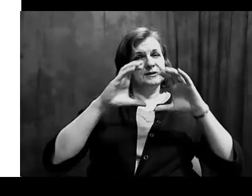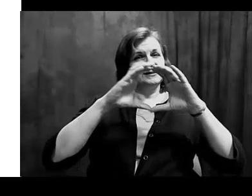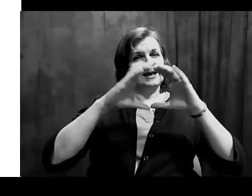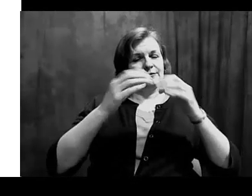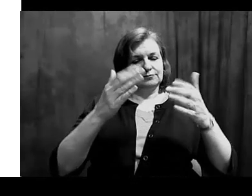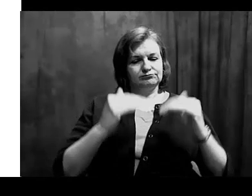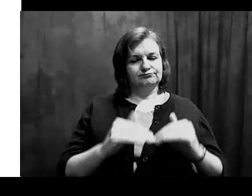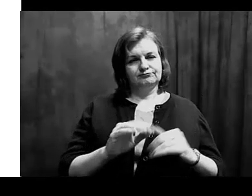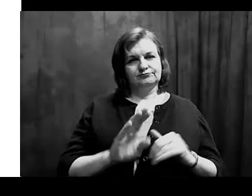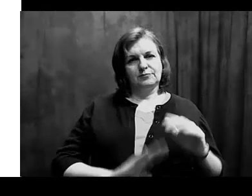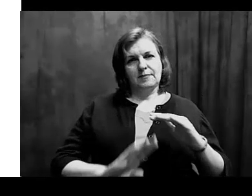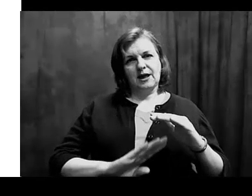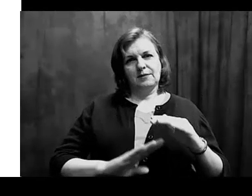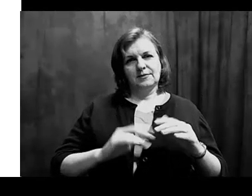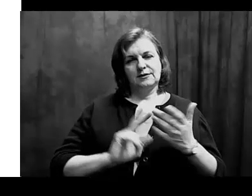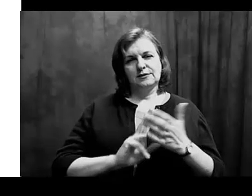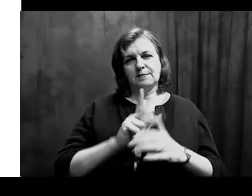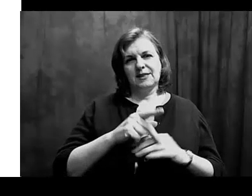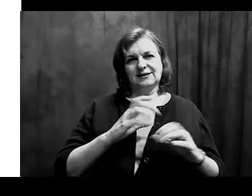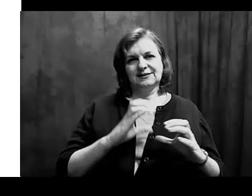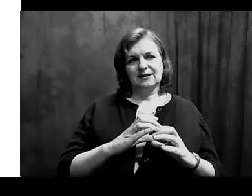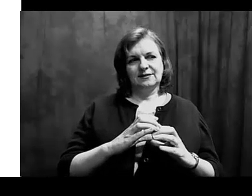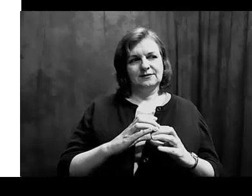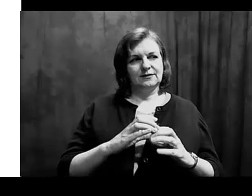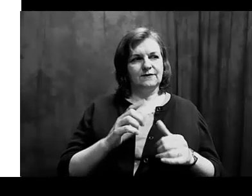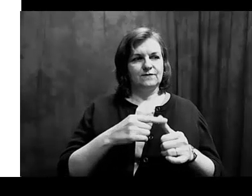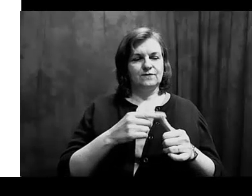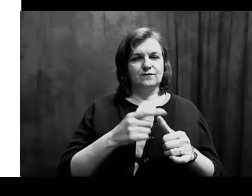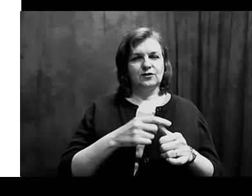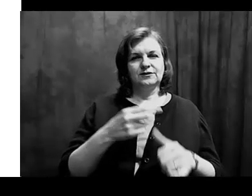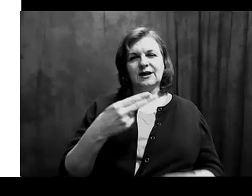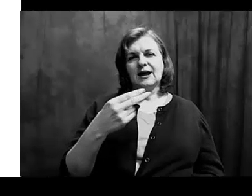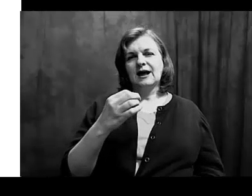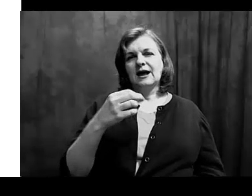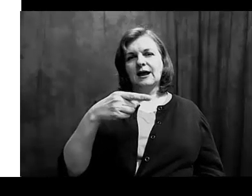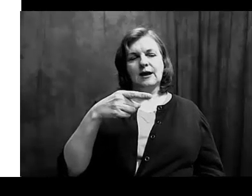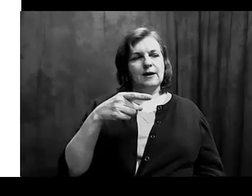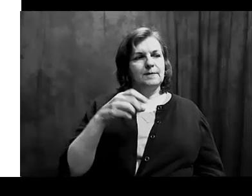is what allowing the water through